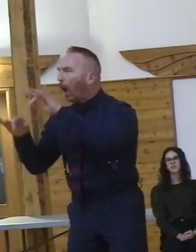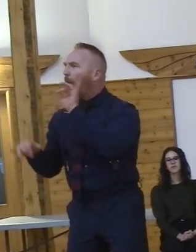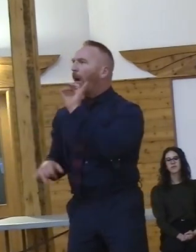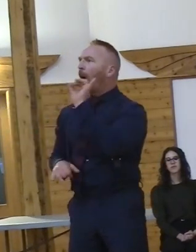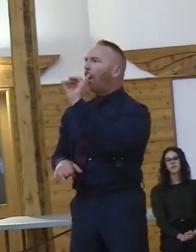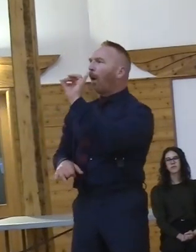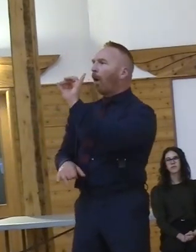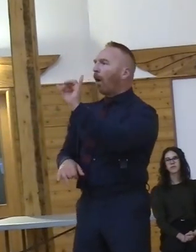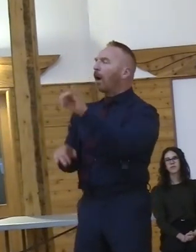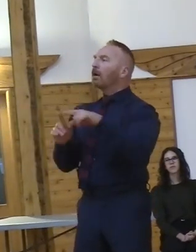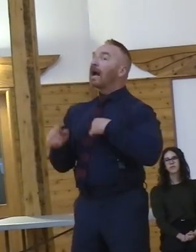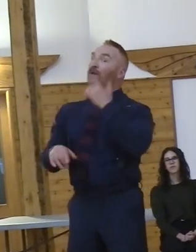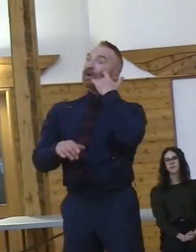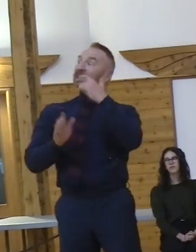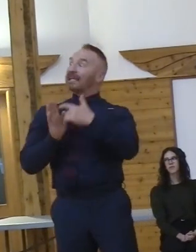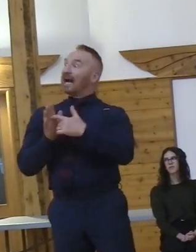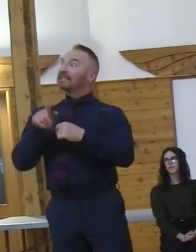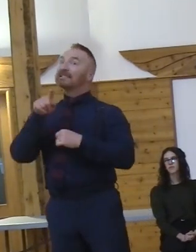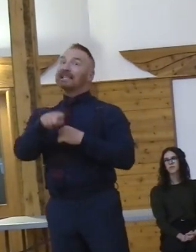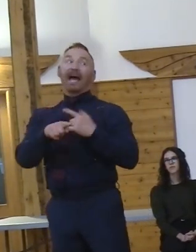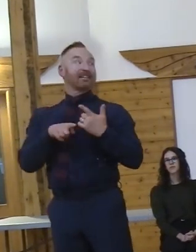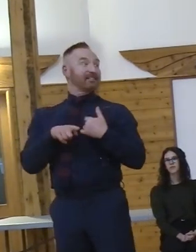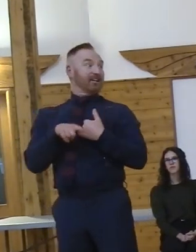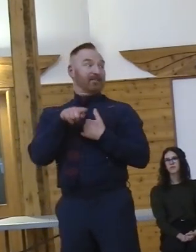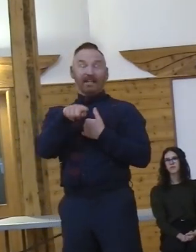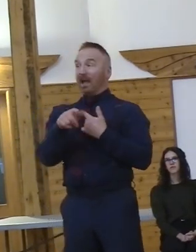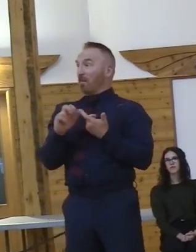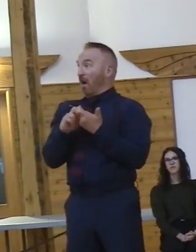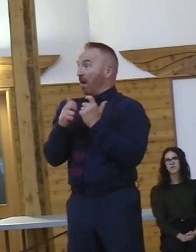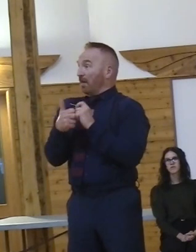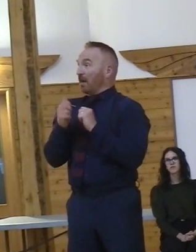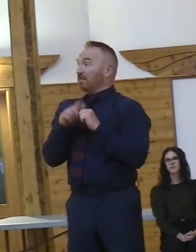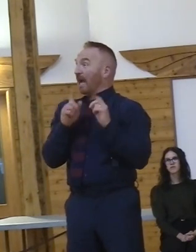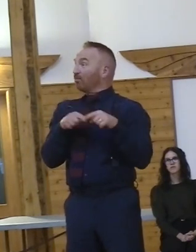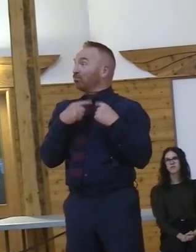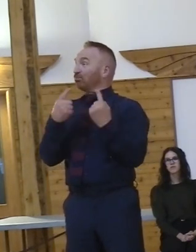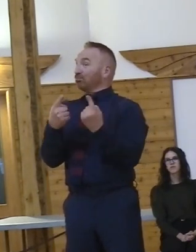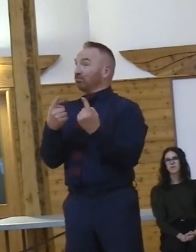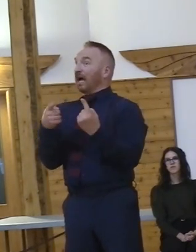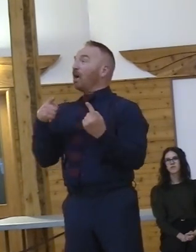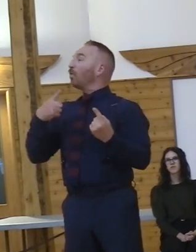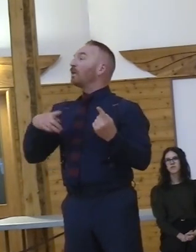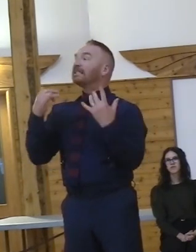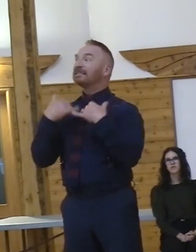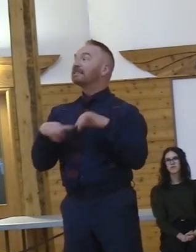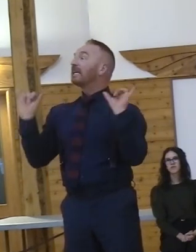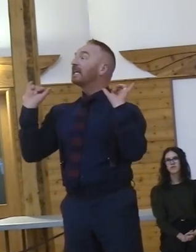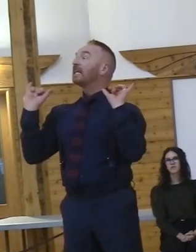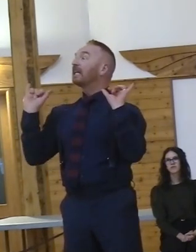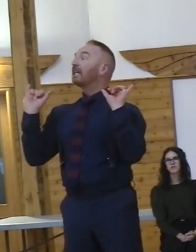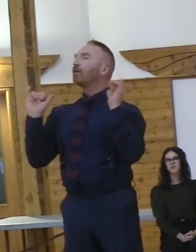It's also about recognizing that despite all of our traumas and pain we are still here and we are fighting back.